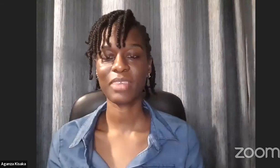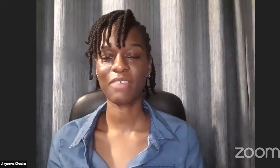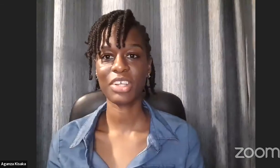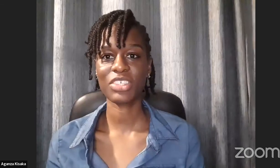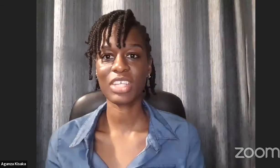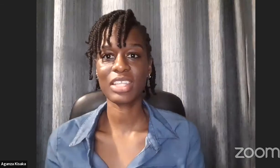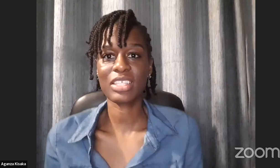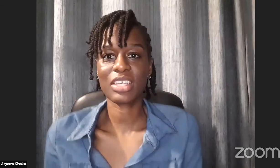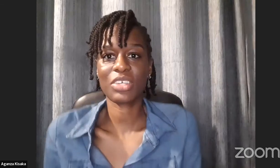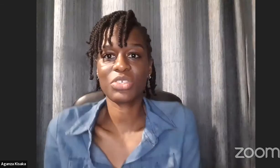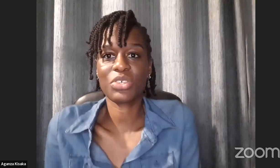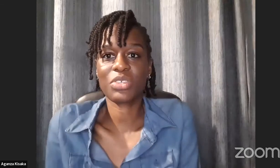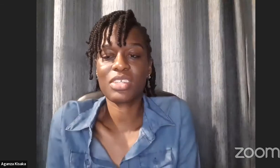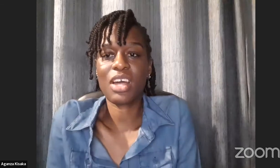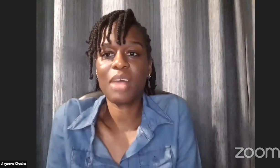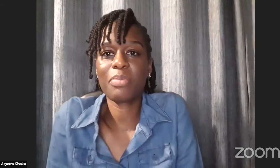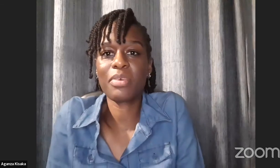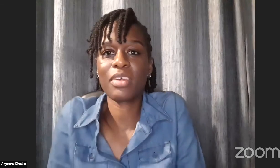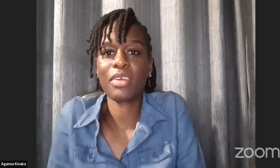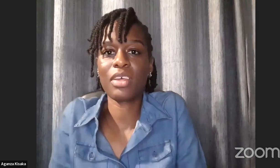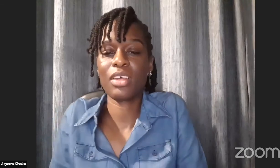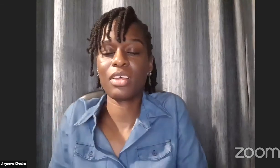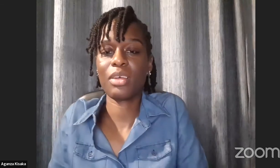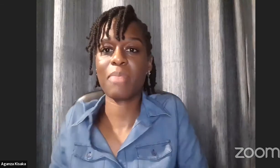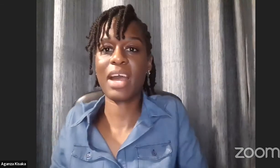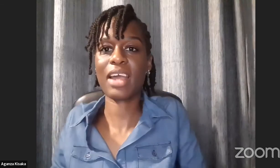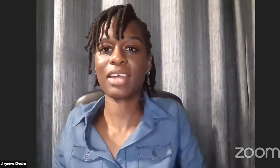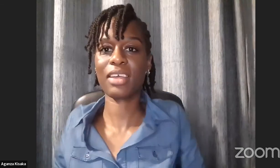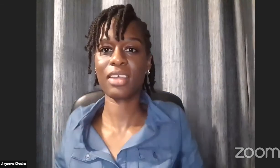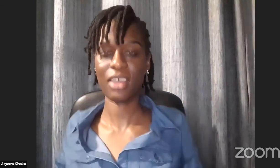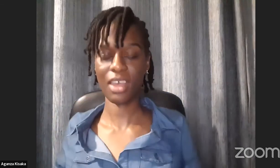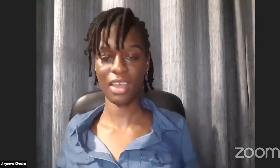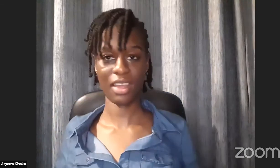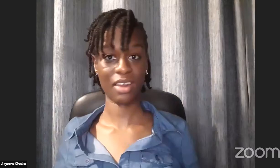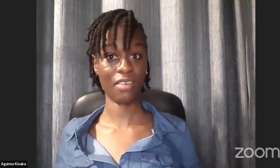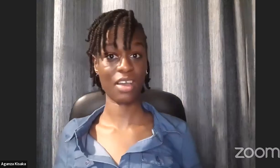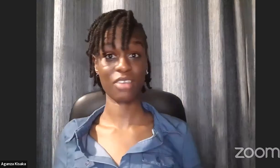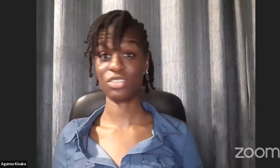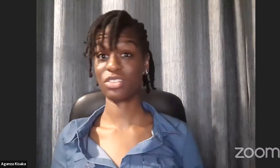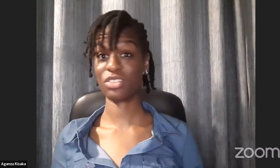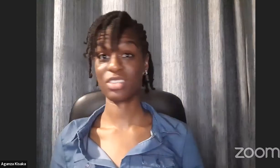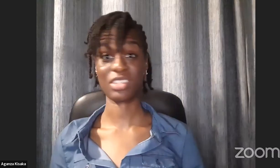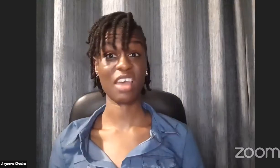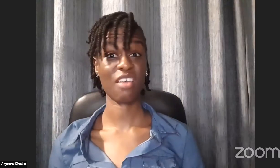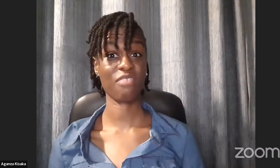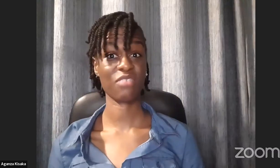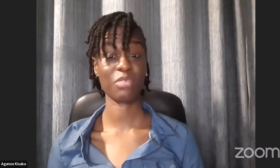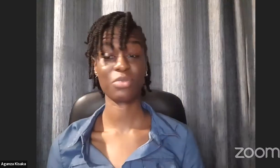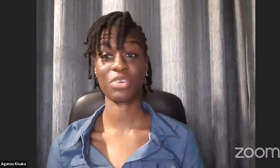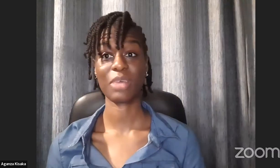Now very gently take your shoulders up, back and around. You should do this every morning.